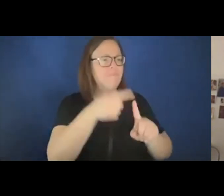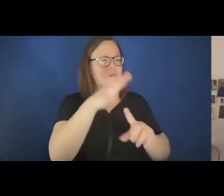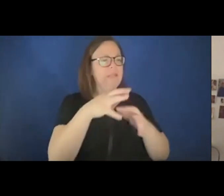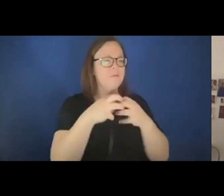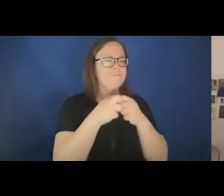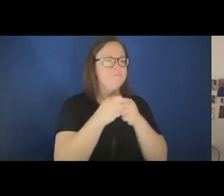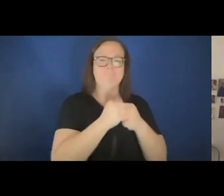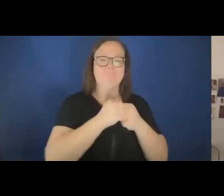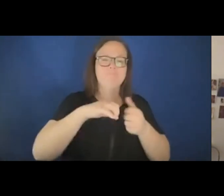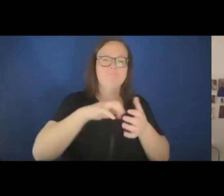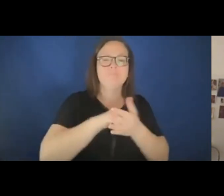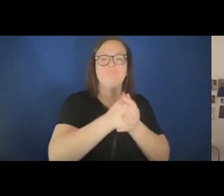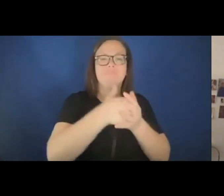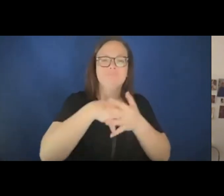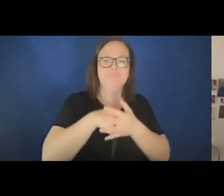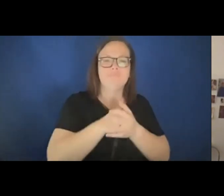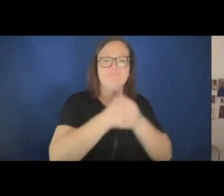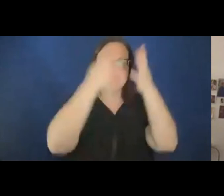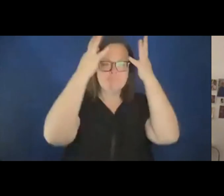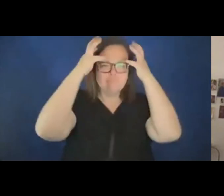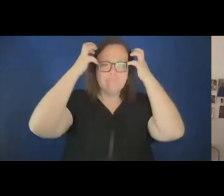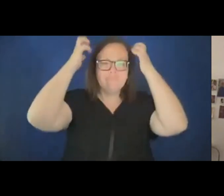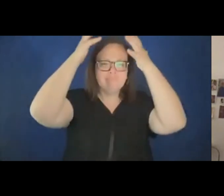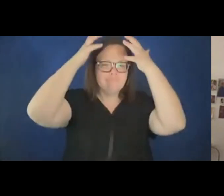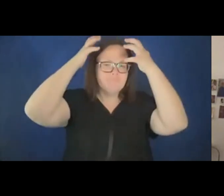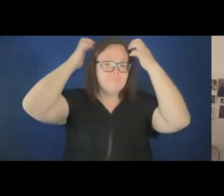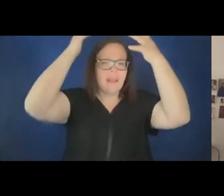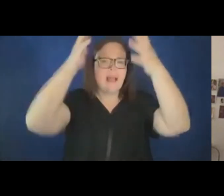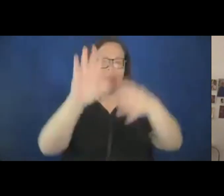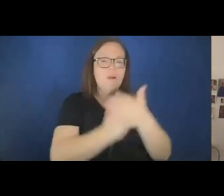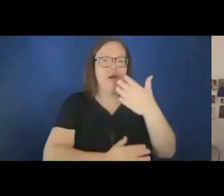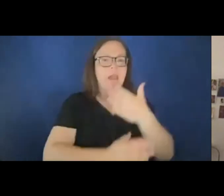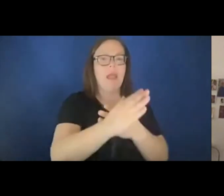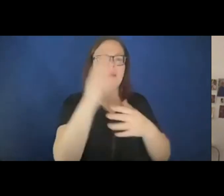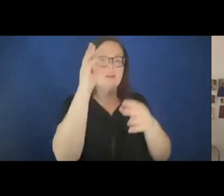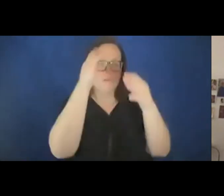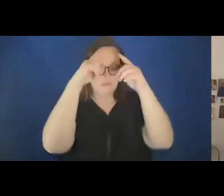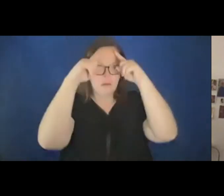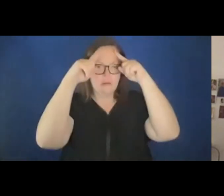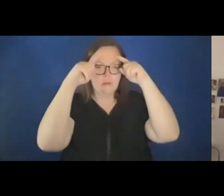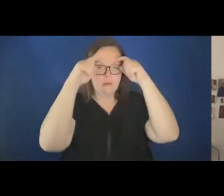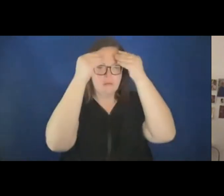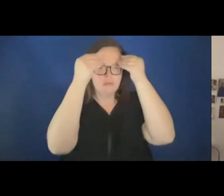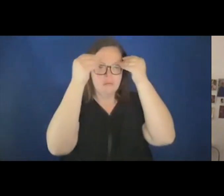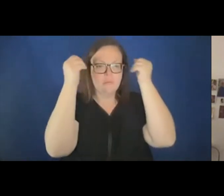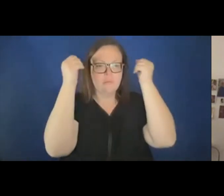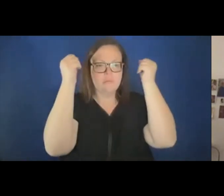coconut oil into my scalp, how their steady hands unworry my brow. Everywhere I look,